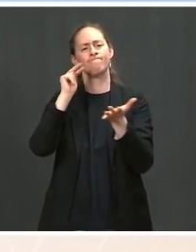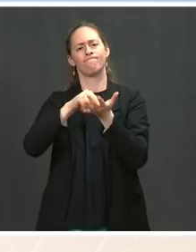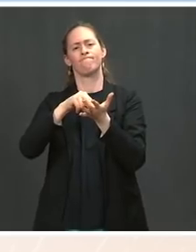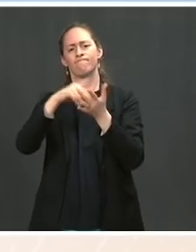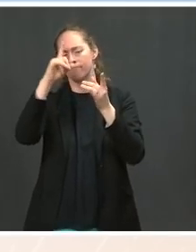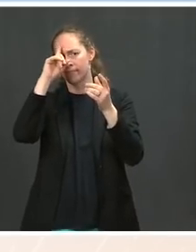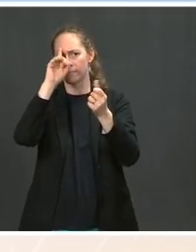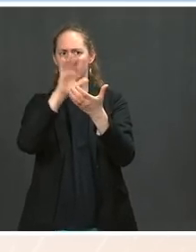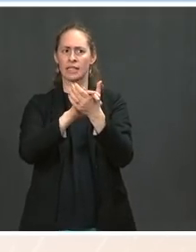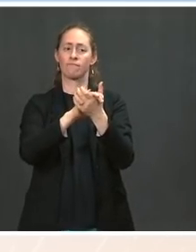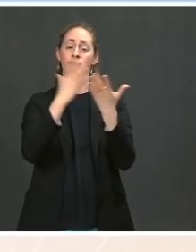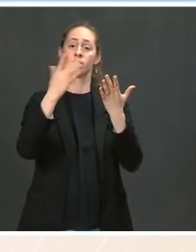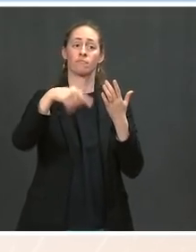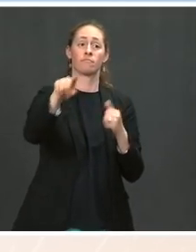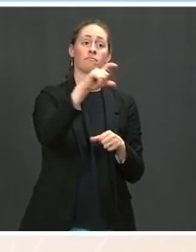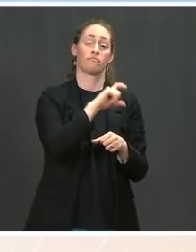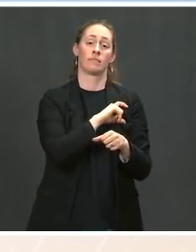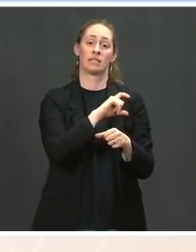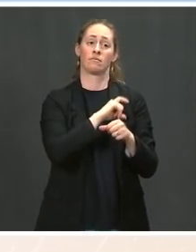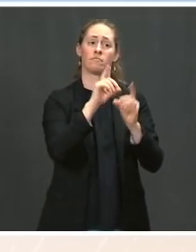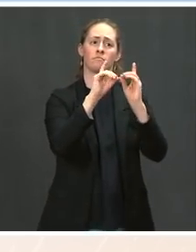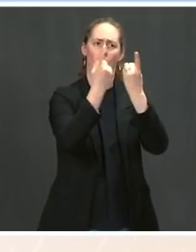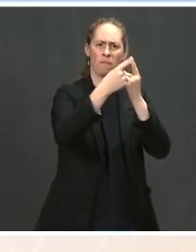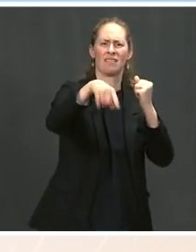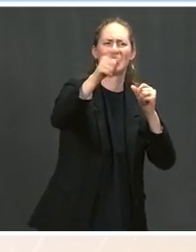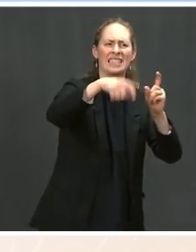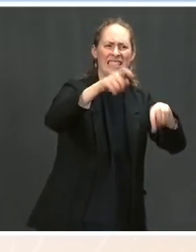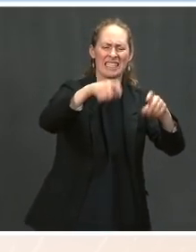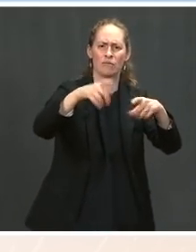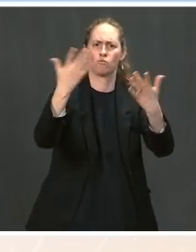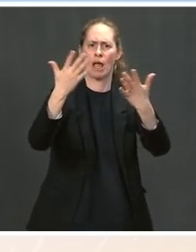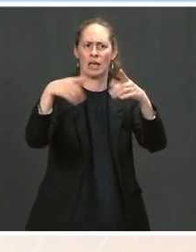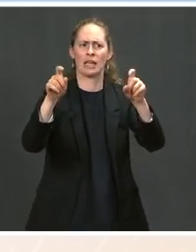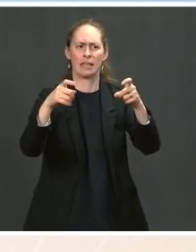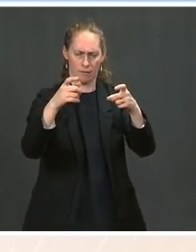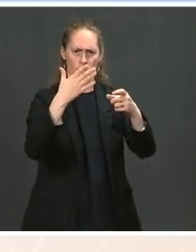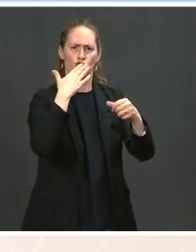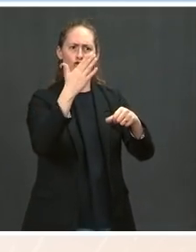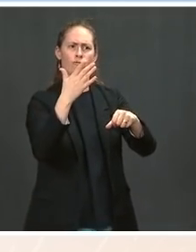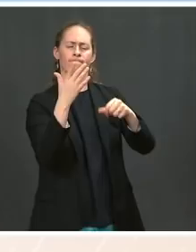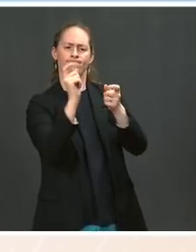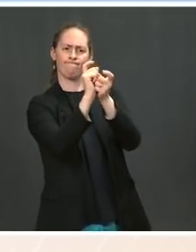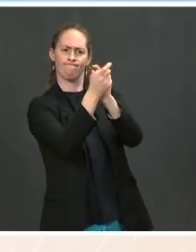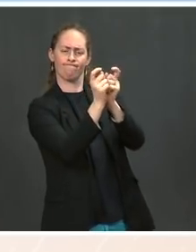the resources they need to implement meaningful reforms and conditioning federal dottars [sic]